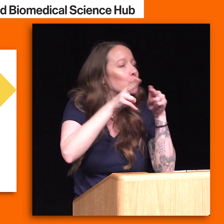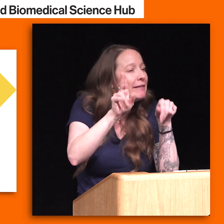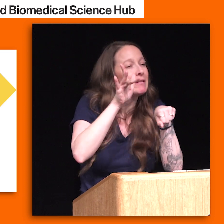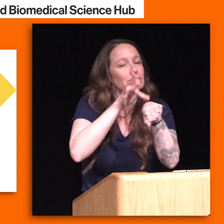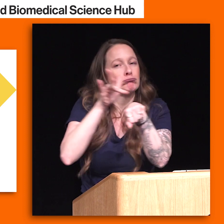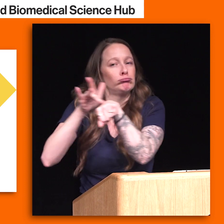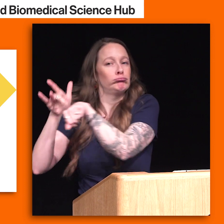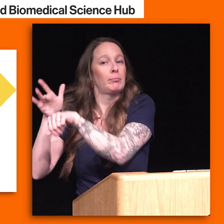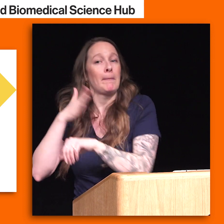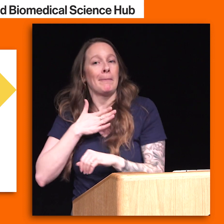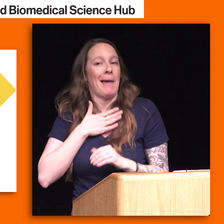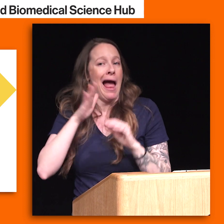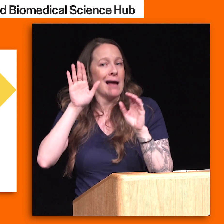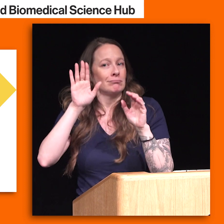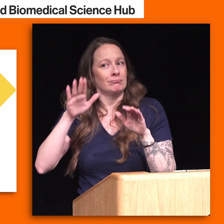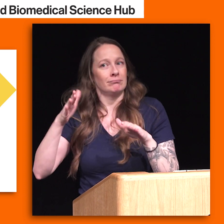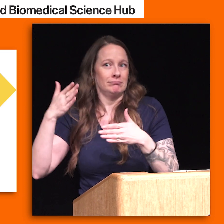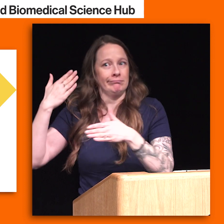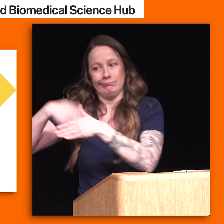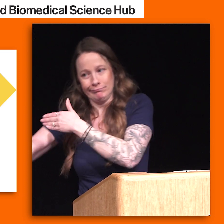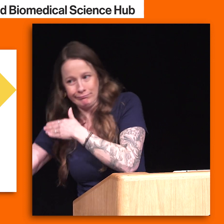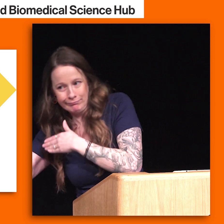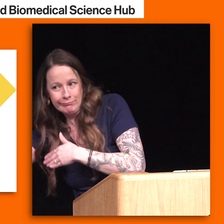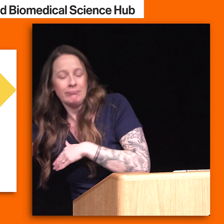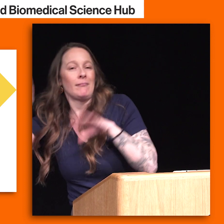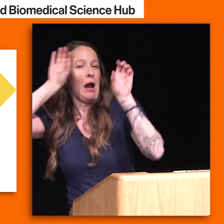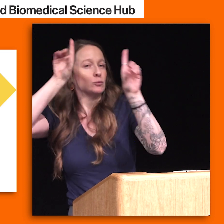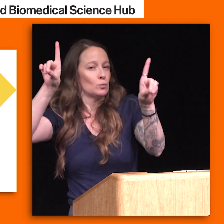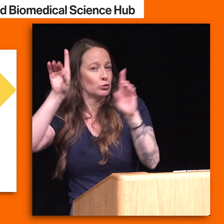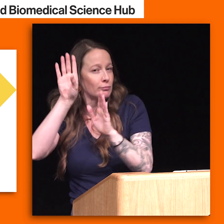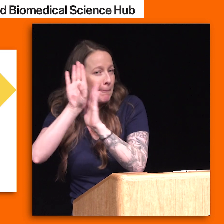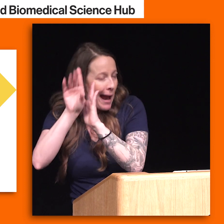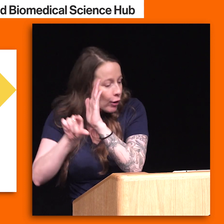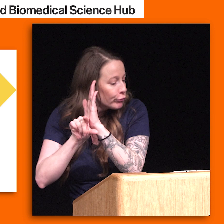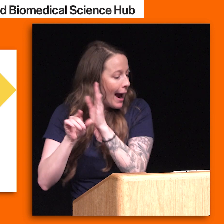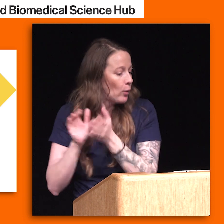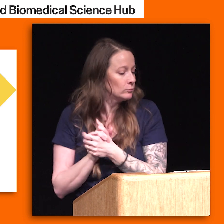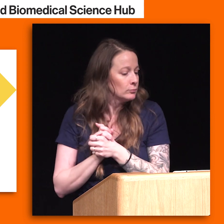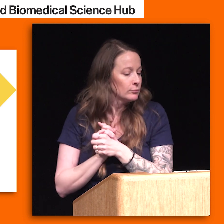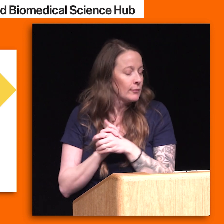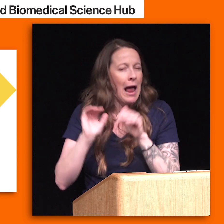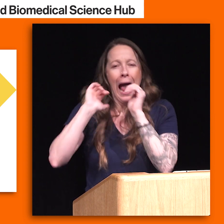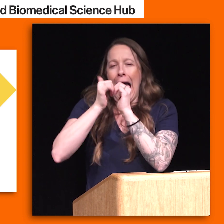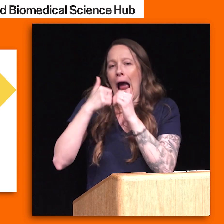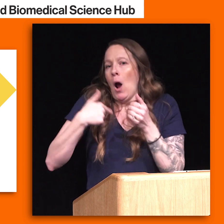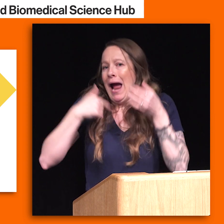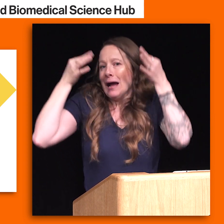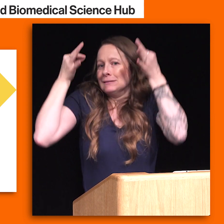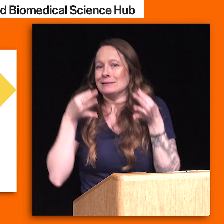So, I'm going to briefly touch on my youth, my educational background,